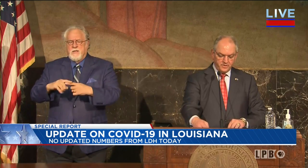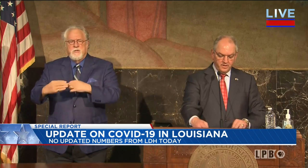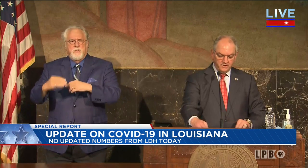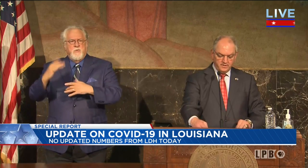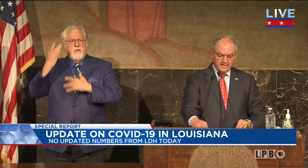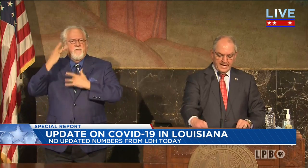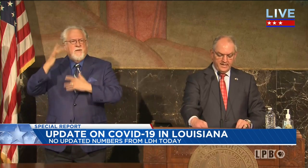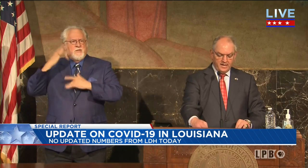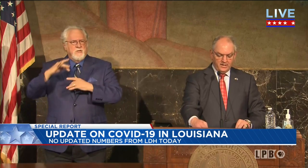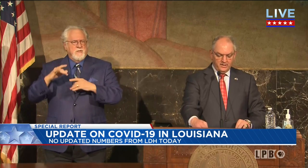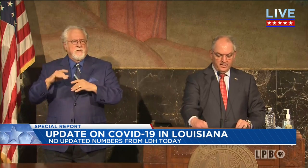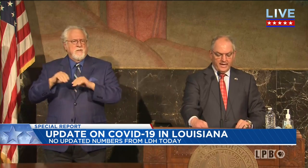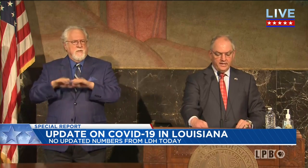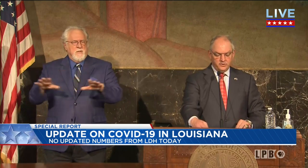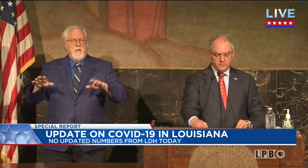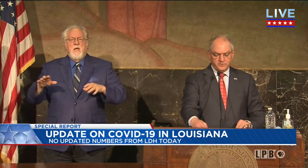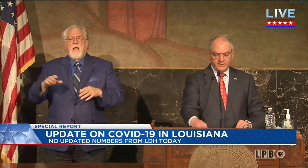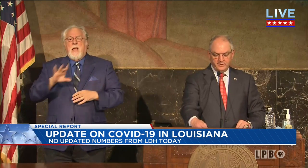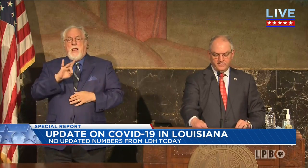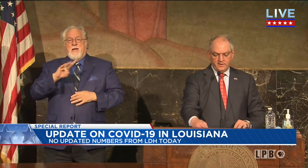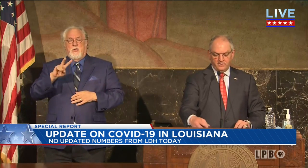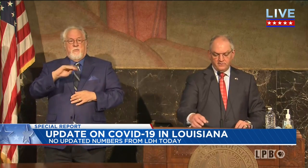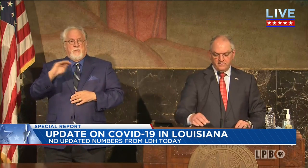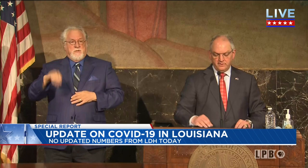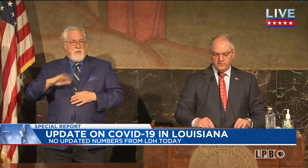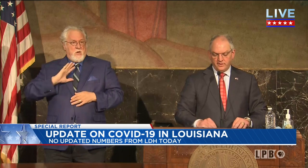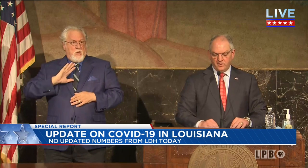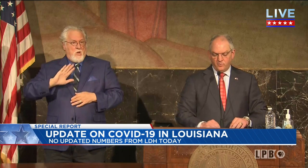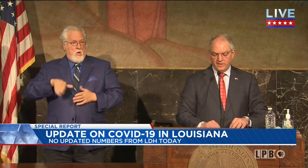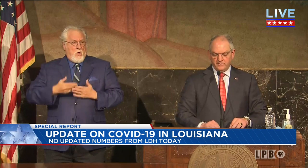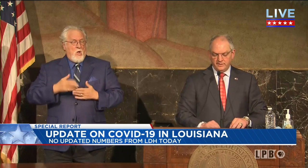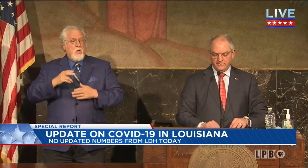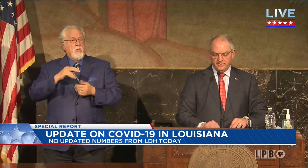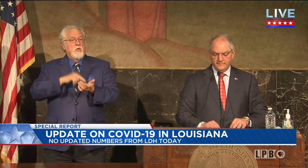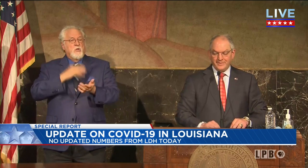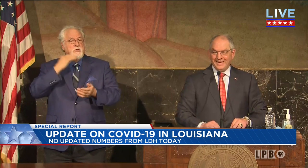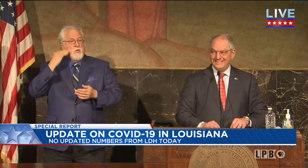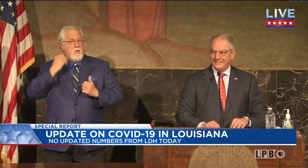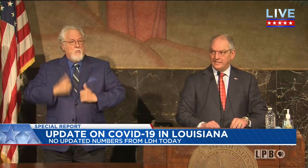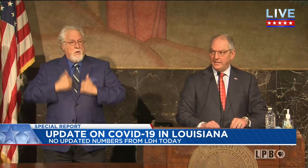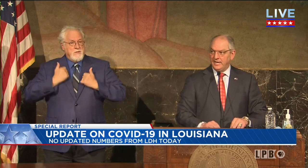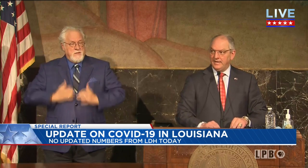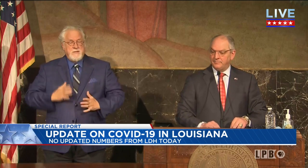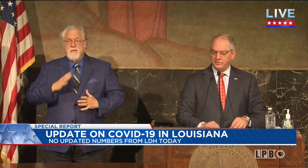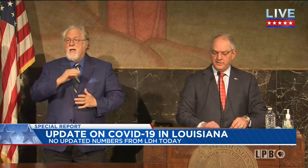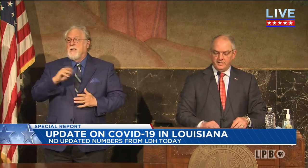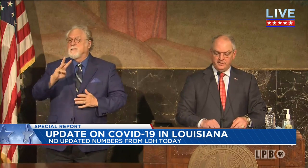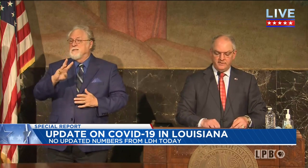ACCESS PREVENTION PRACTICES AND GUIDE QUALITY IMPROVEMENT ACTIVITIES RELATED TO INFECTIOUS DISEASES.